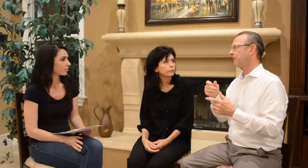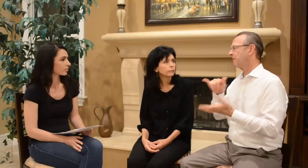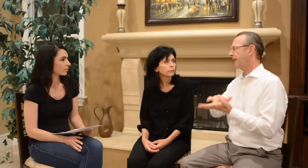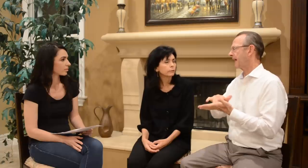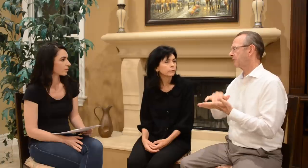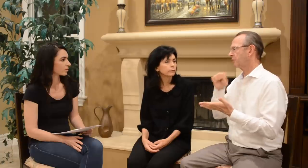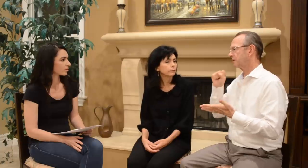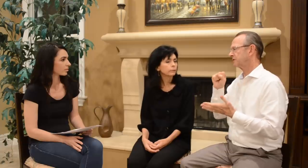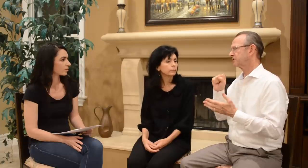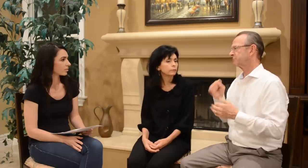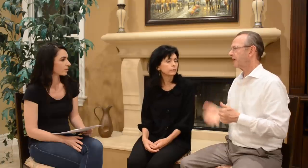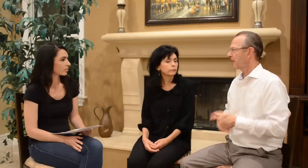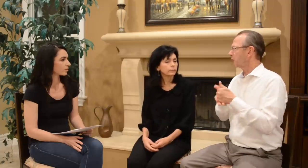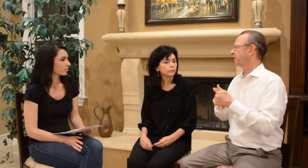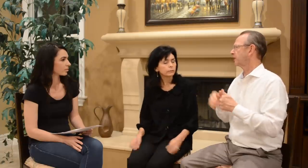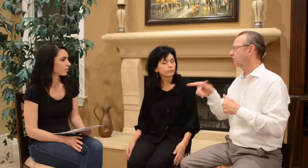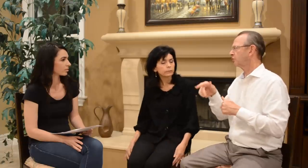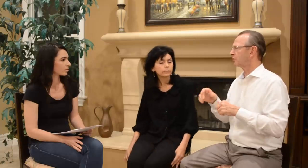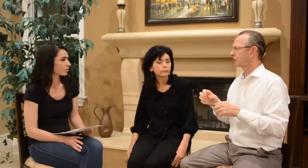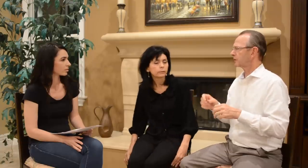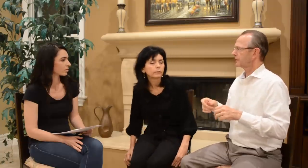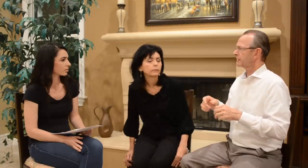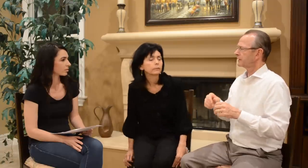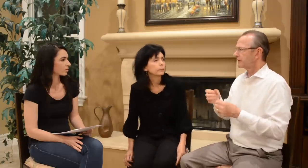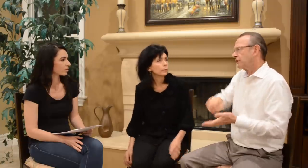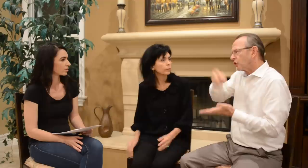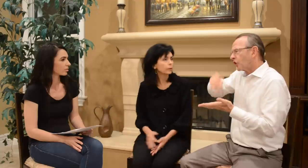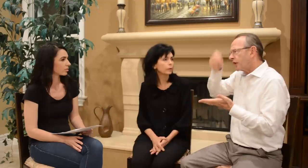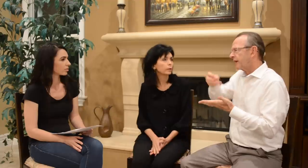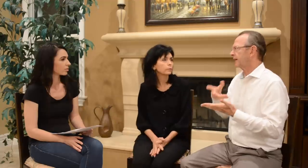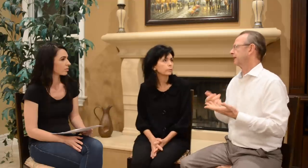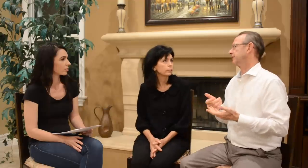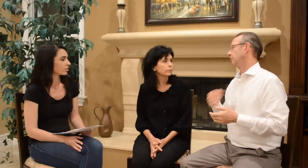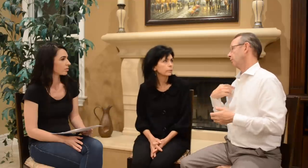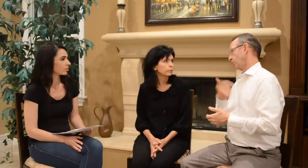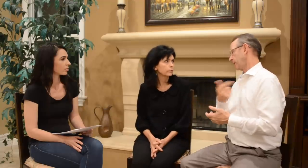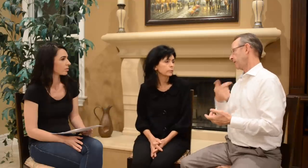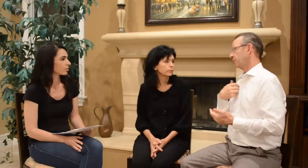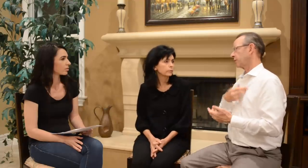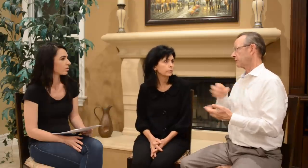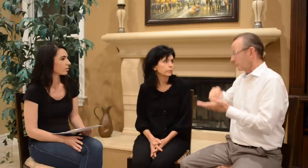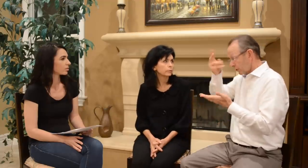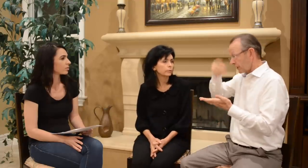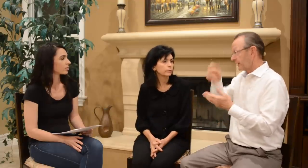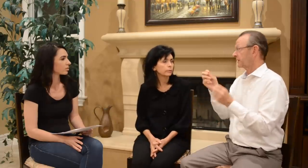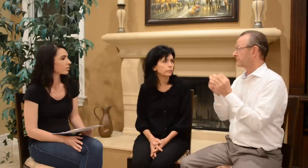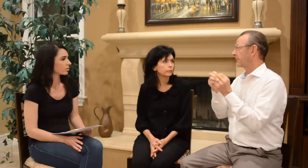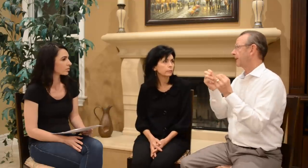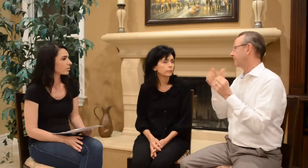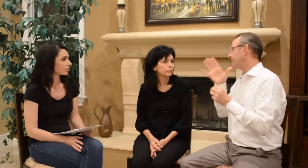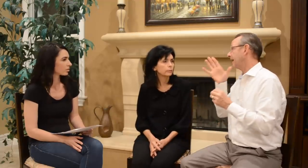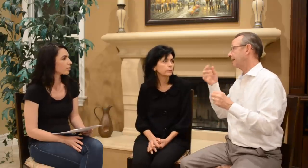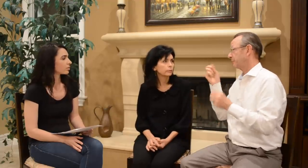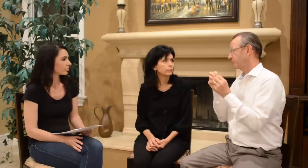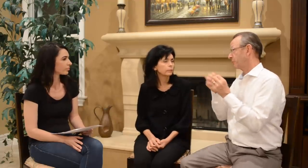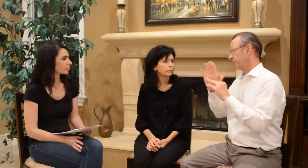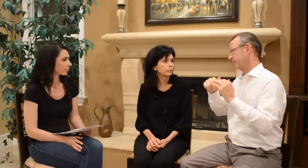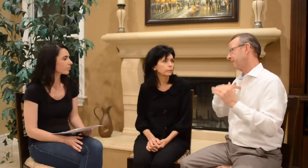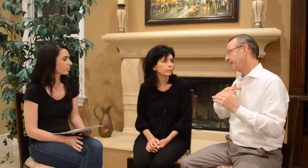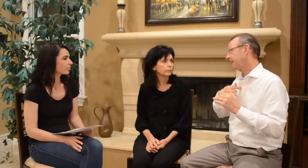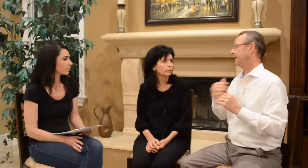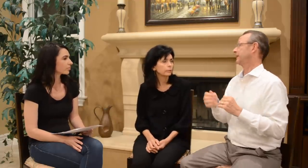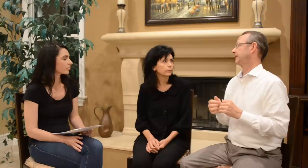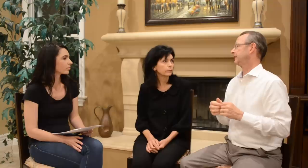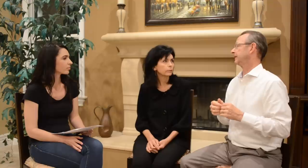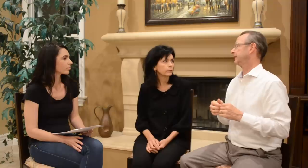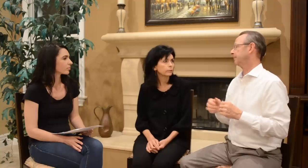that was helping you and you were learning and we learning too- Mom more than me